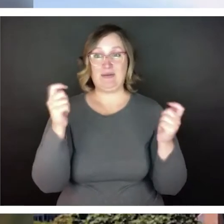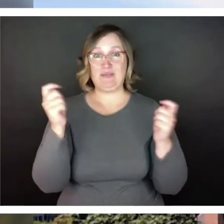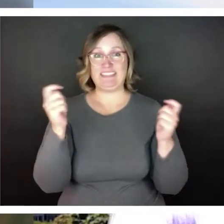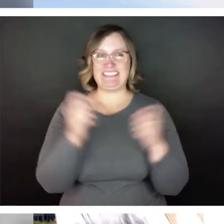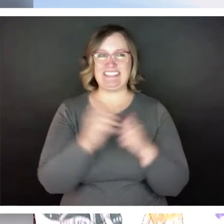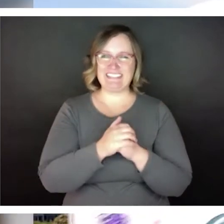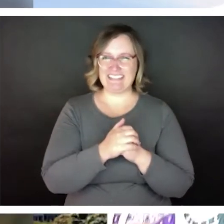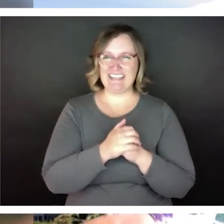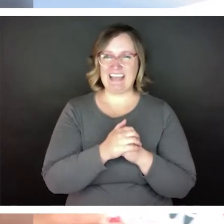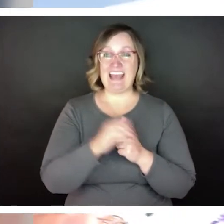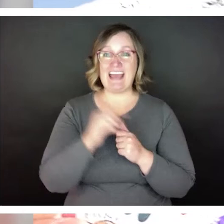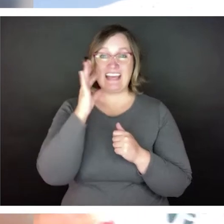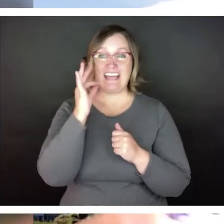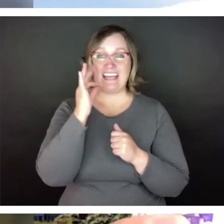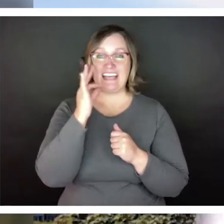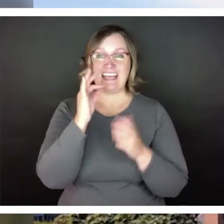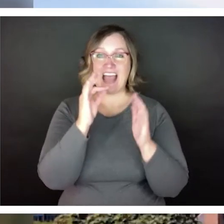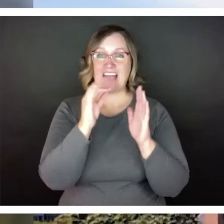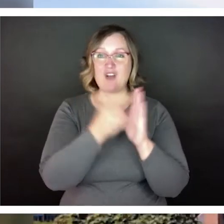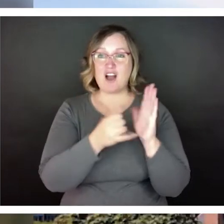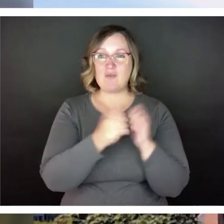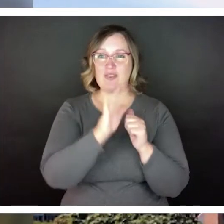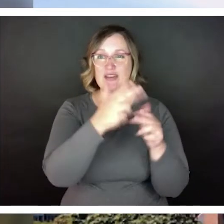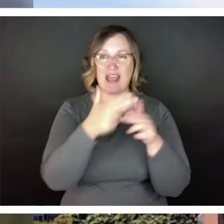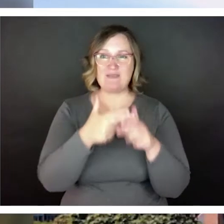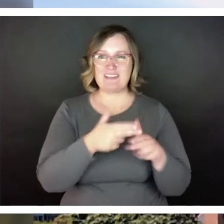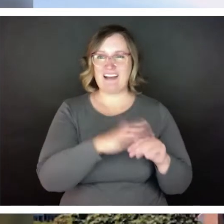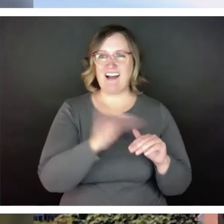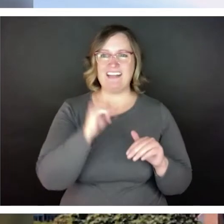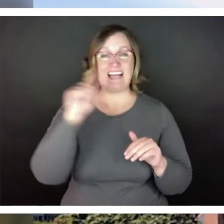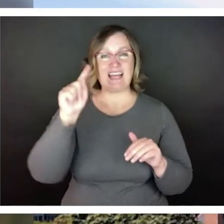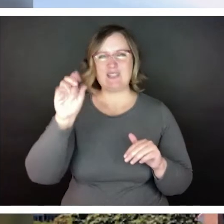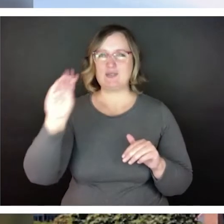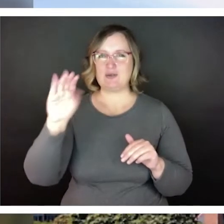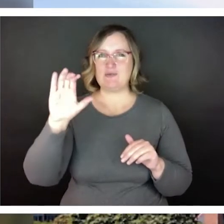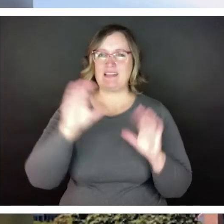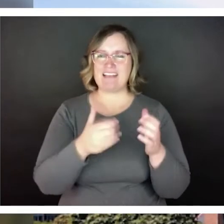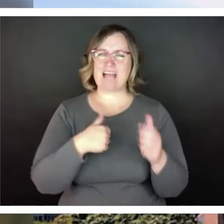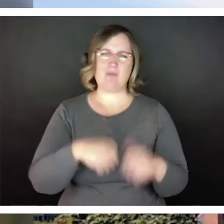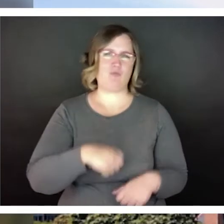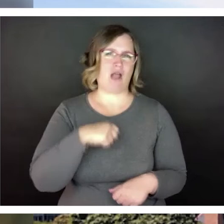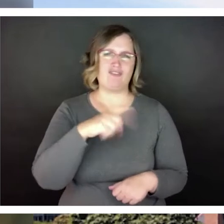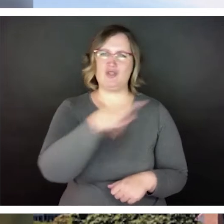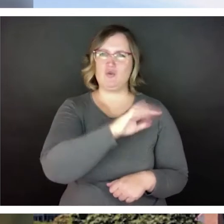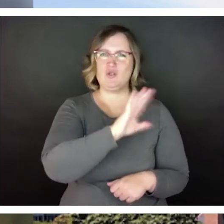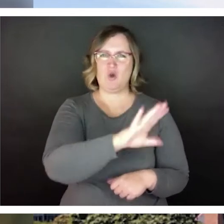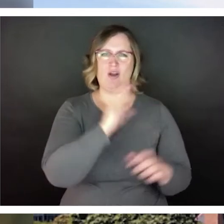cat drawing with each of your names on it, just like we're doing in class. I'm so proud of you and your commitment, even in these hard times.